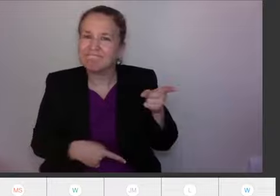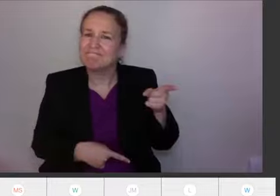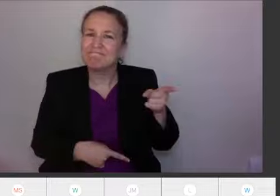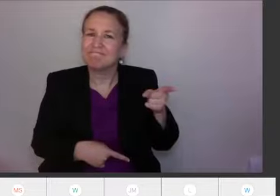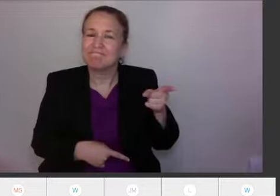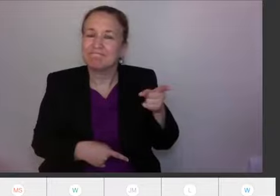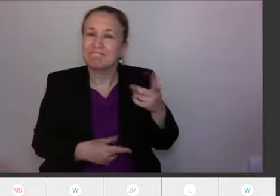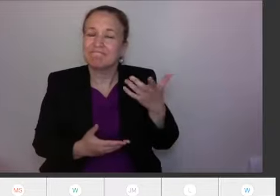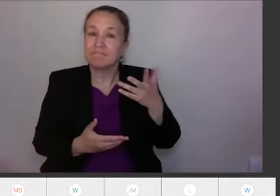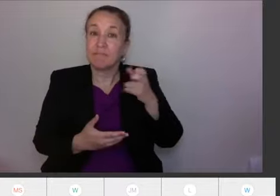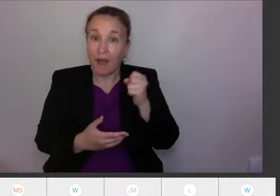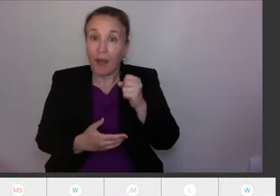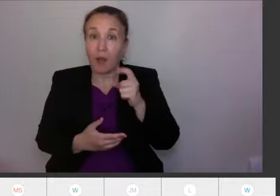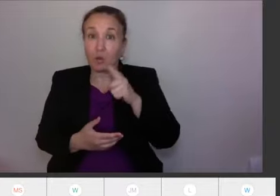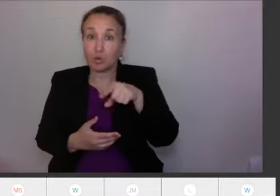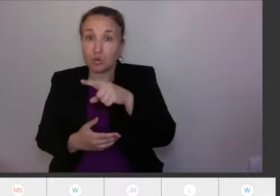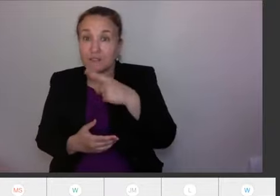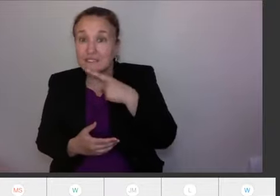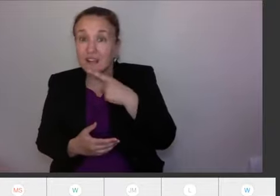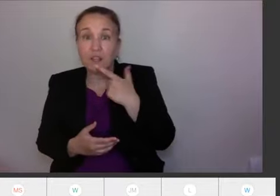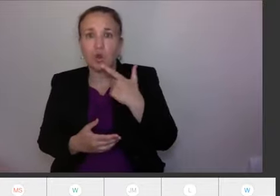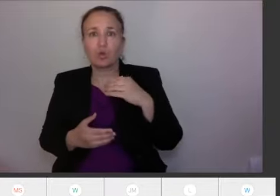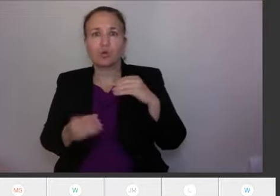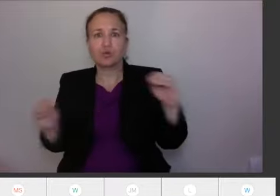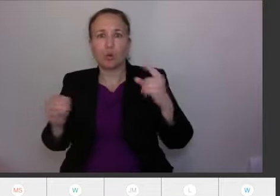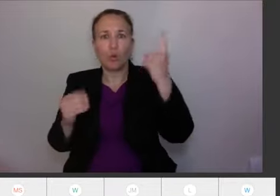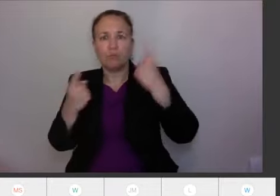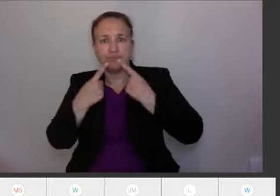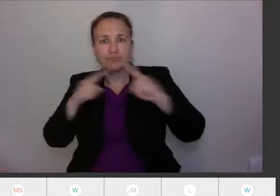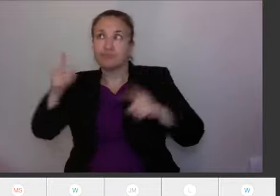and you said that there's no blanket statement coming down but but is is